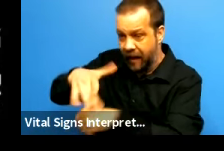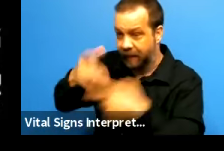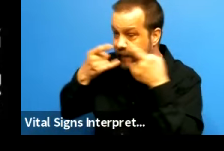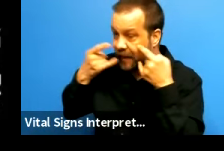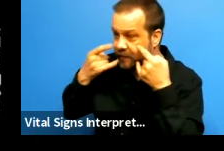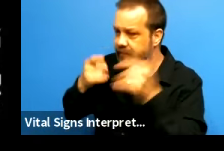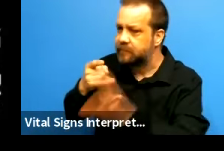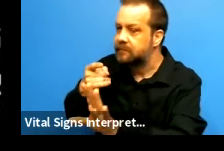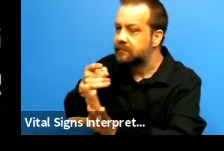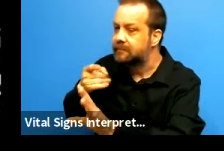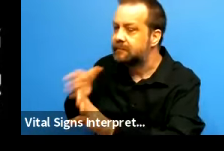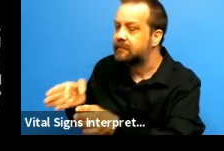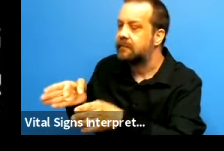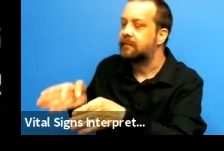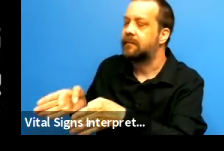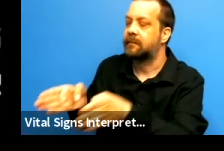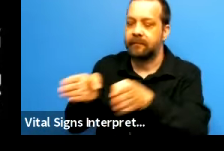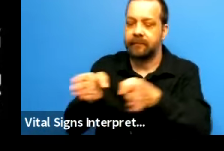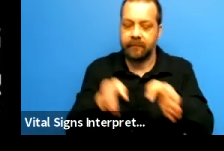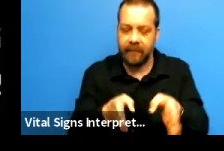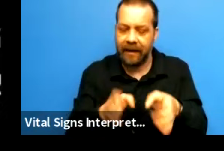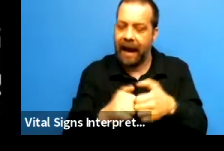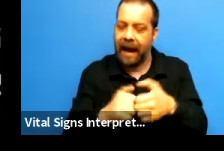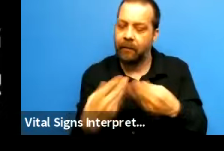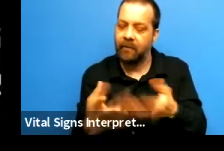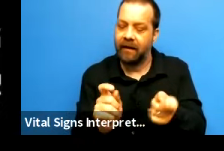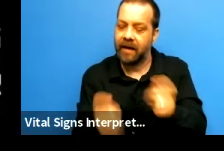under the ADA so this person can have the services